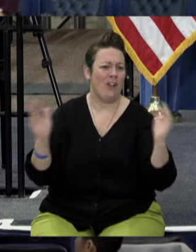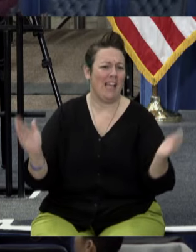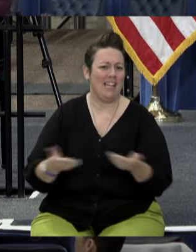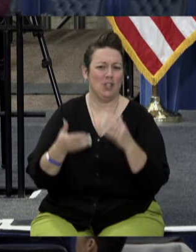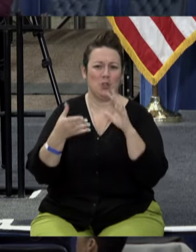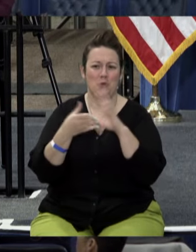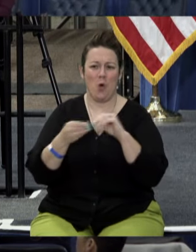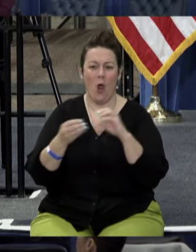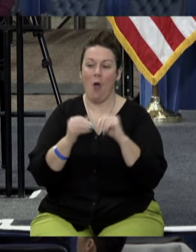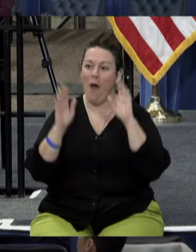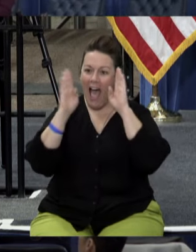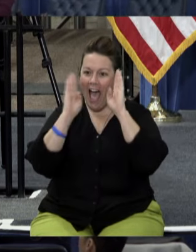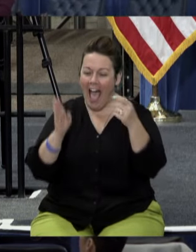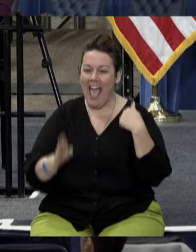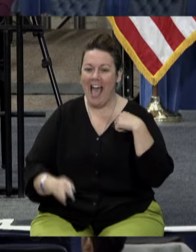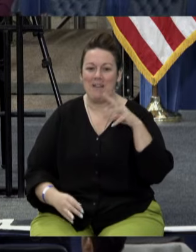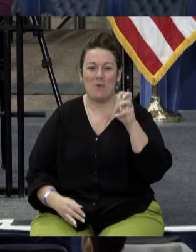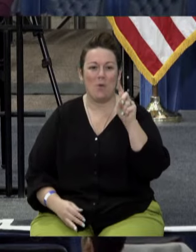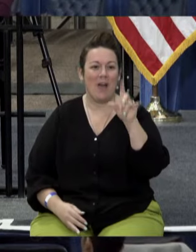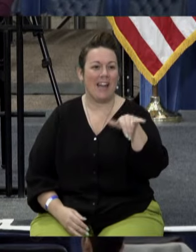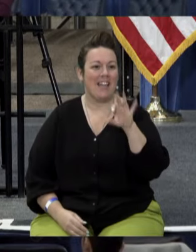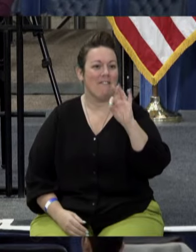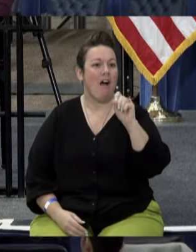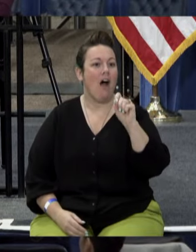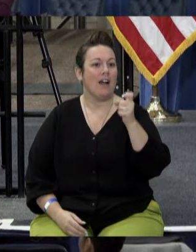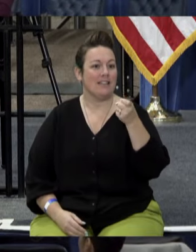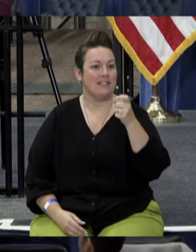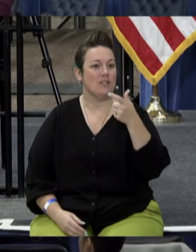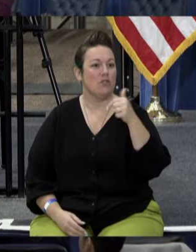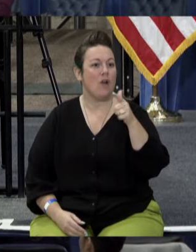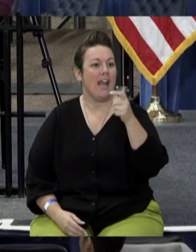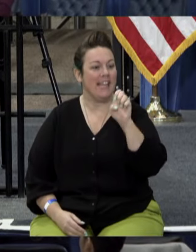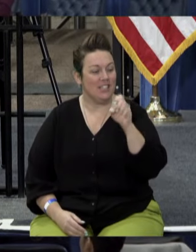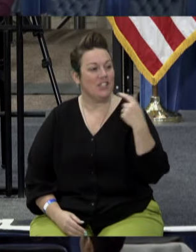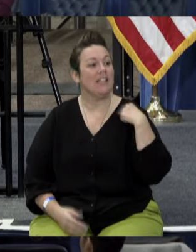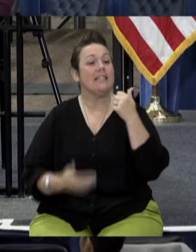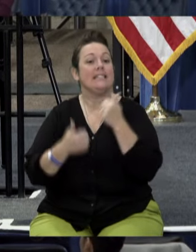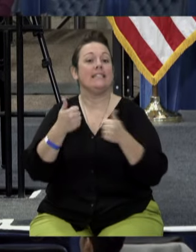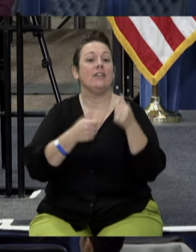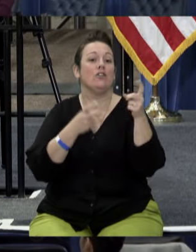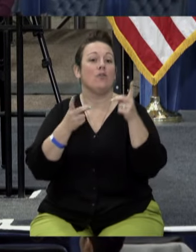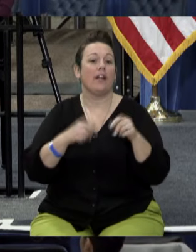Hi, everyone. I am Wendy Fox Grage. I'm a senior director at the National Academy